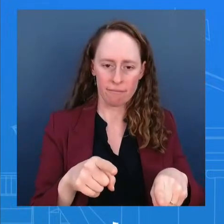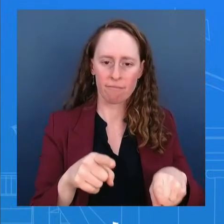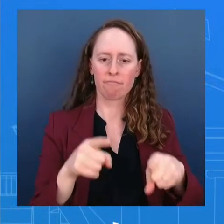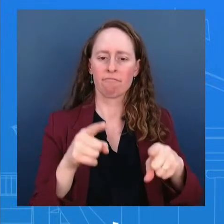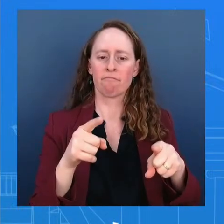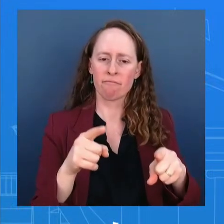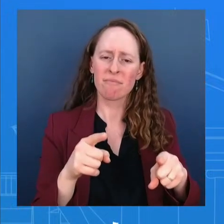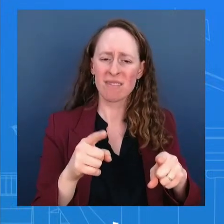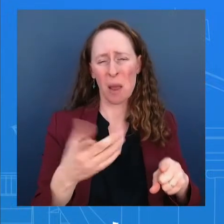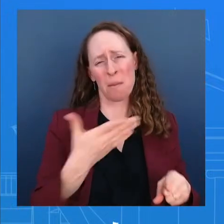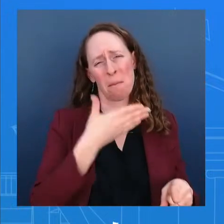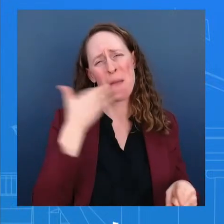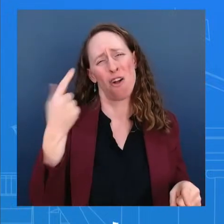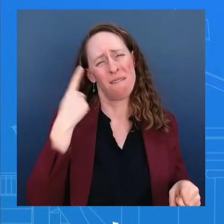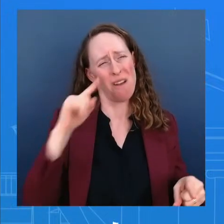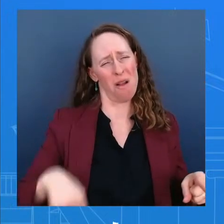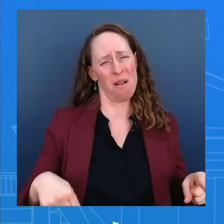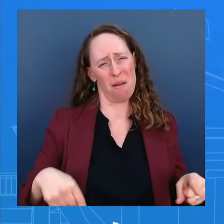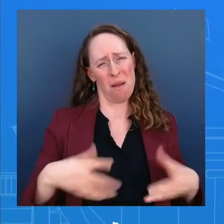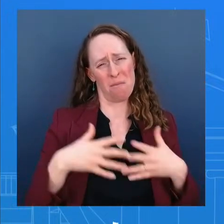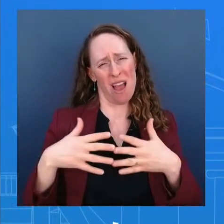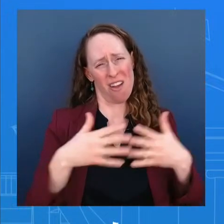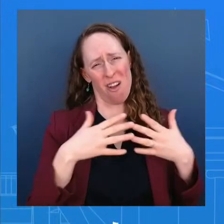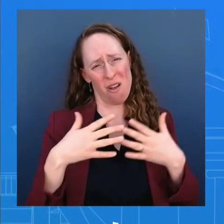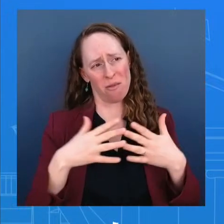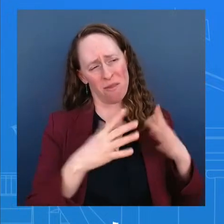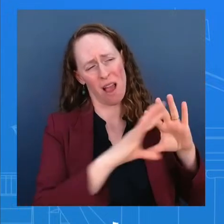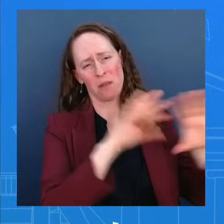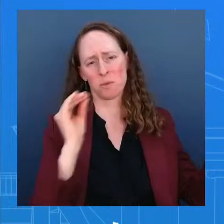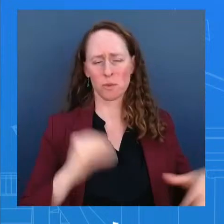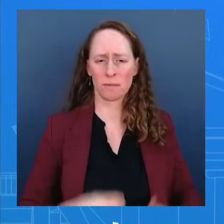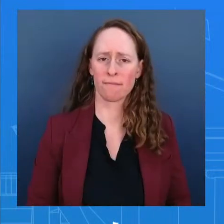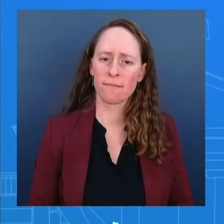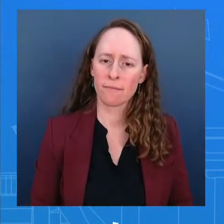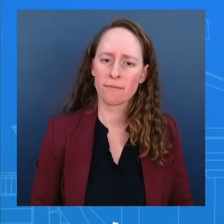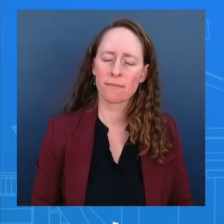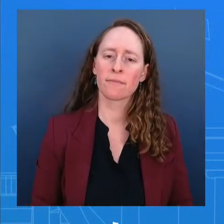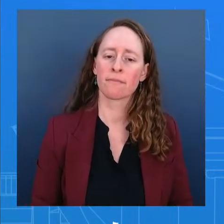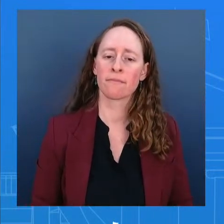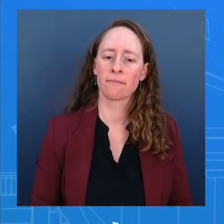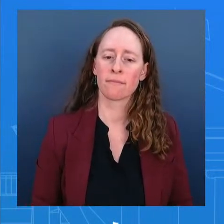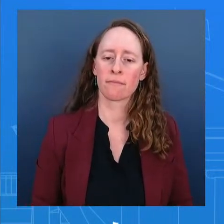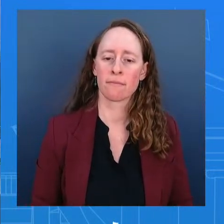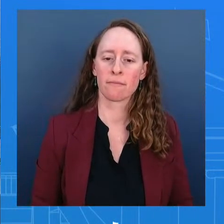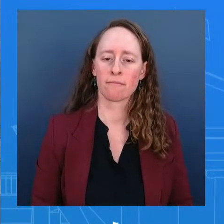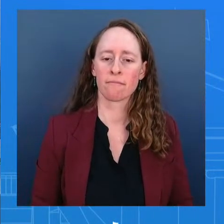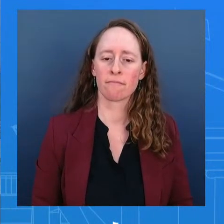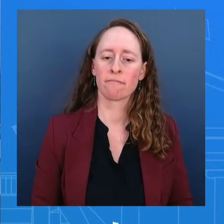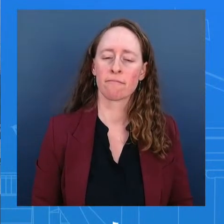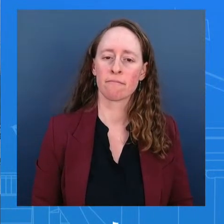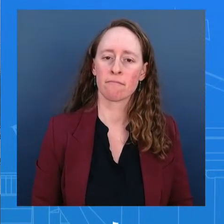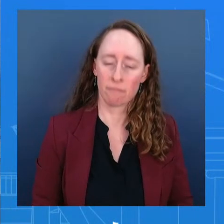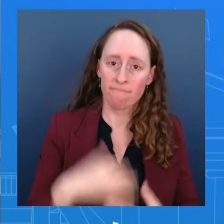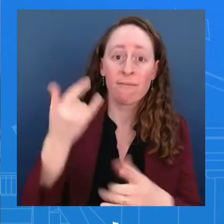Yeah. The Press: Thanks, Jake. How do you view Donald Trump’s reelection in the context of President Biden’s foreign policy legacy?